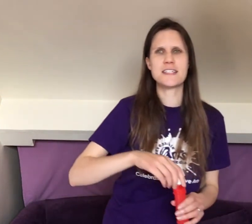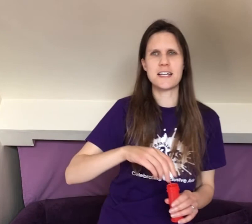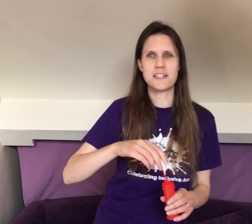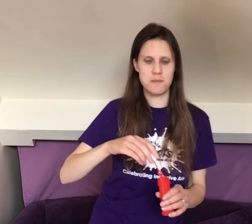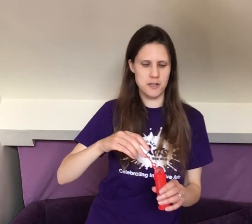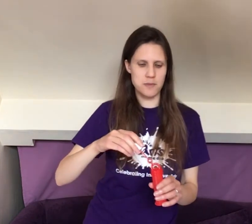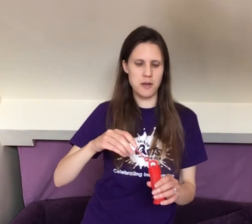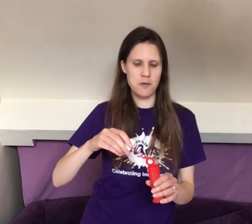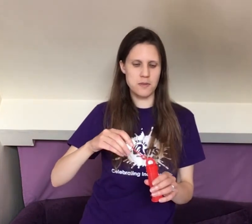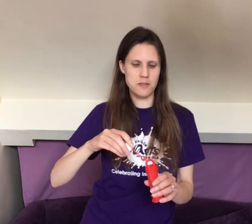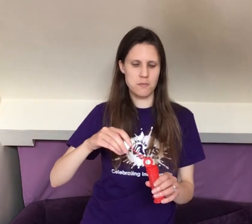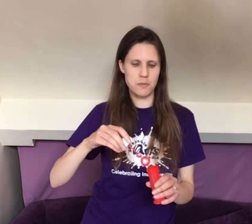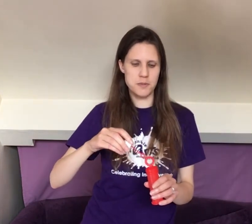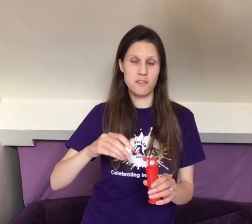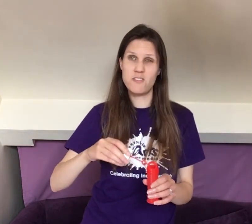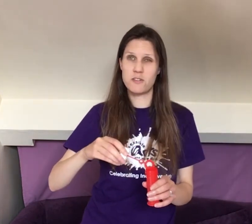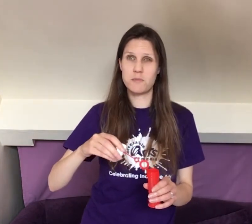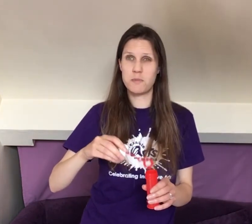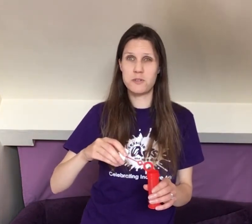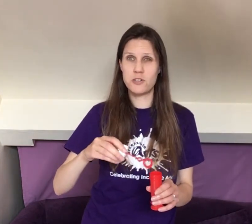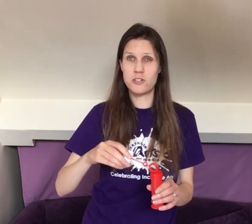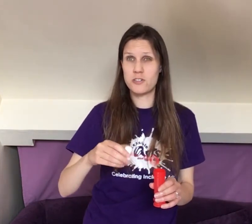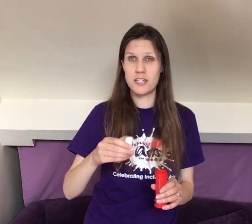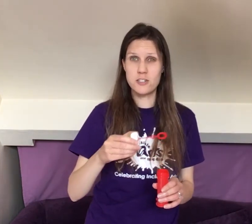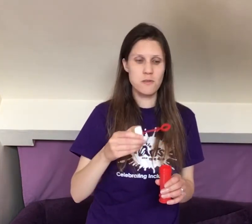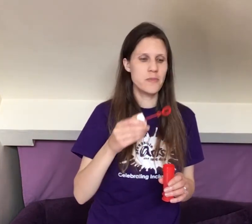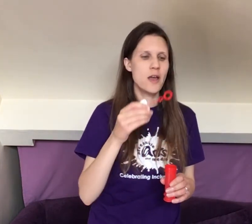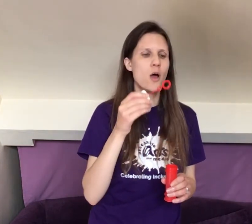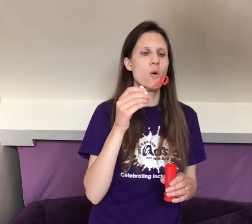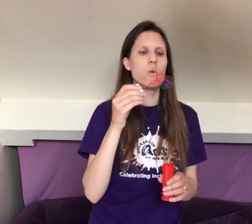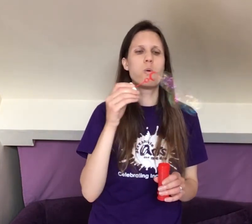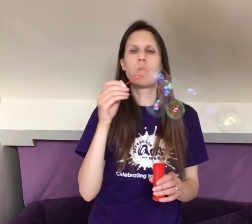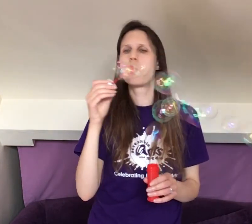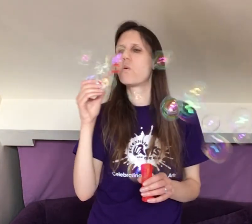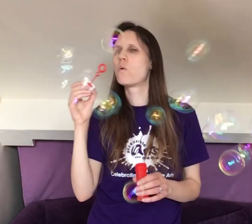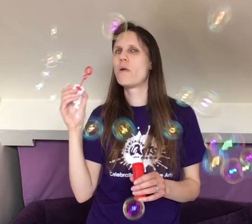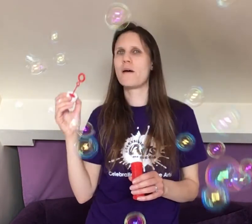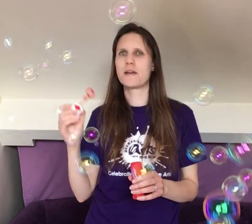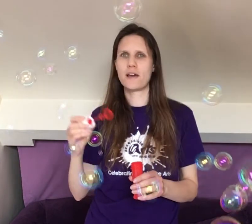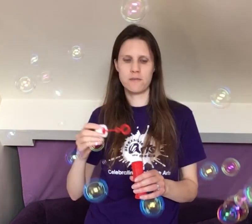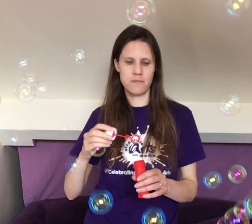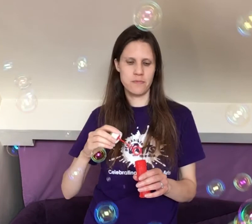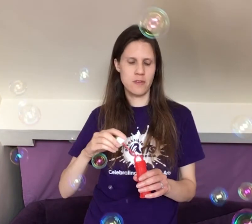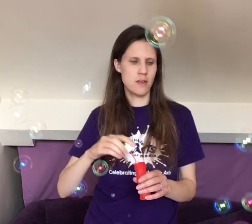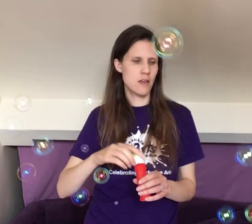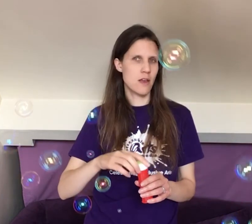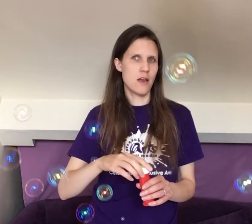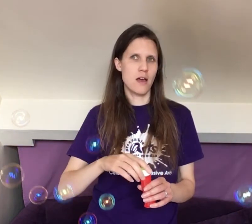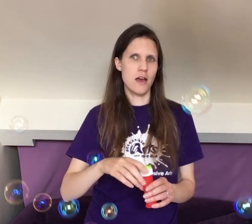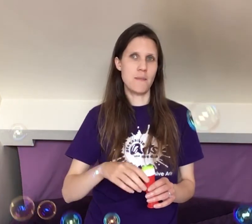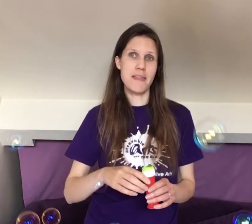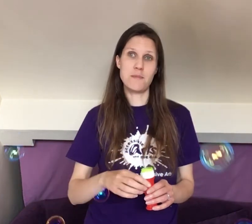in that section I’m going to blow some bubbles so if you’ve got some bubbles you could do that too. There we go.